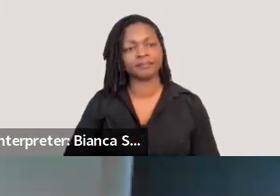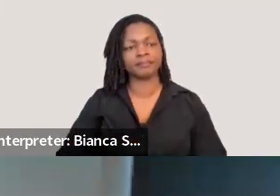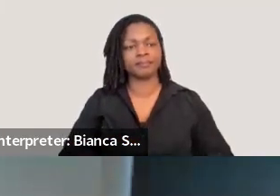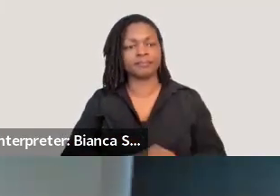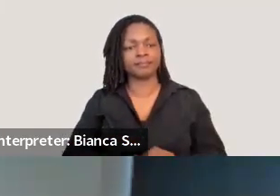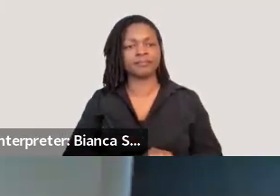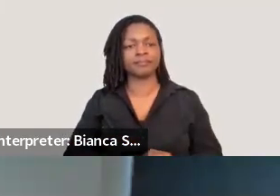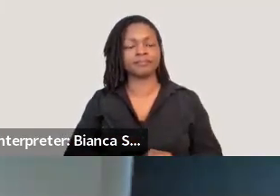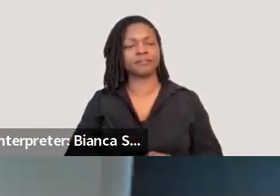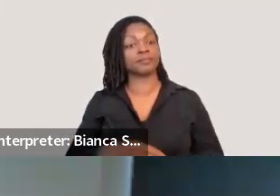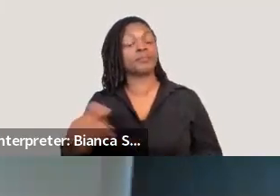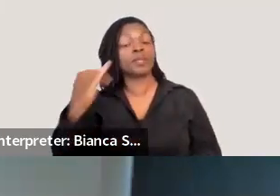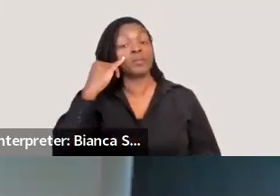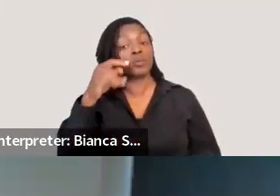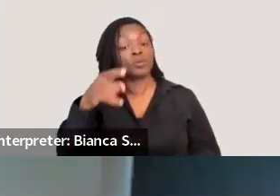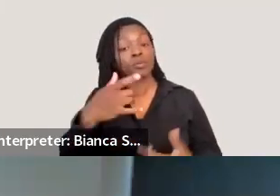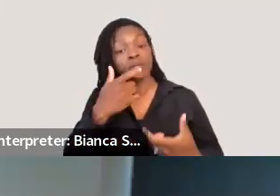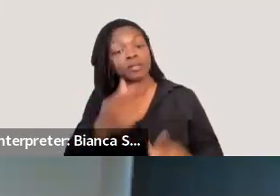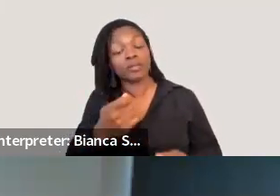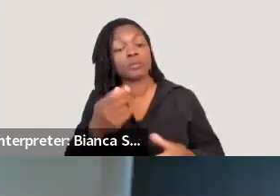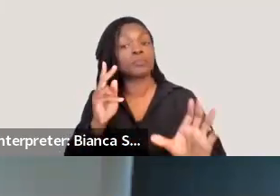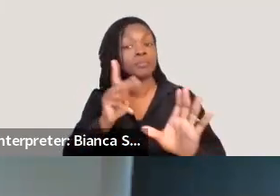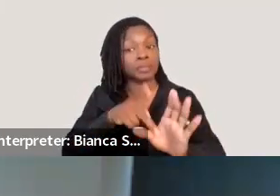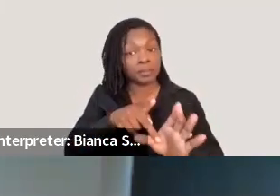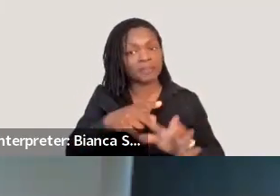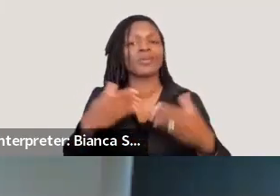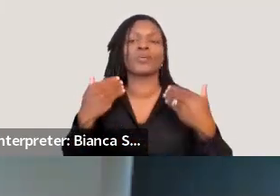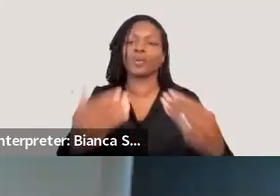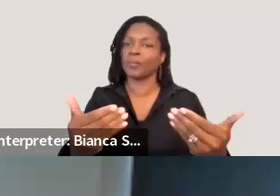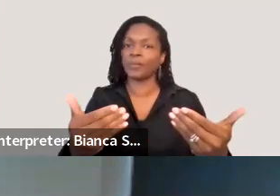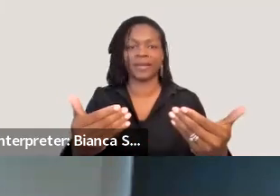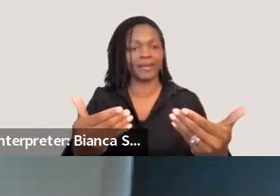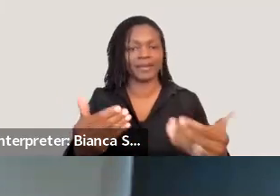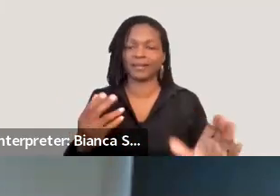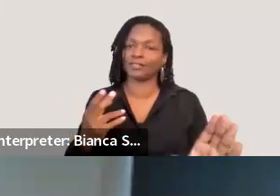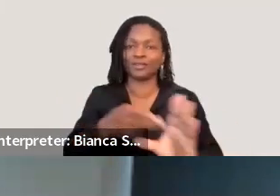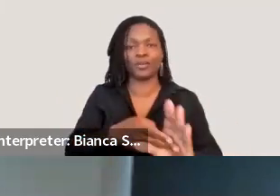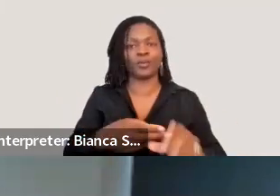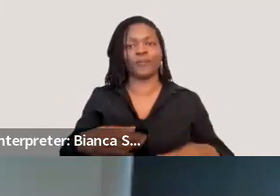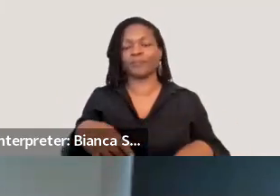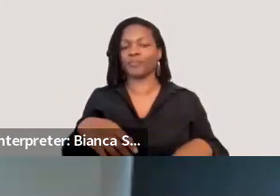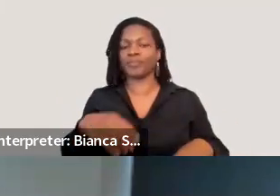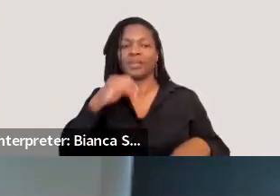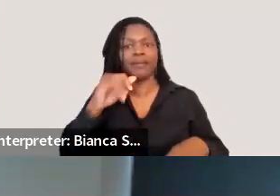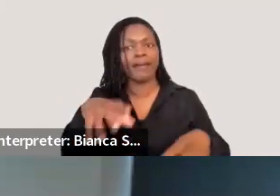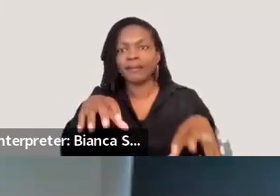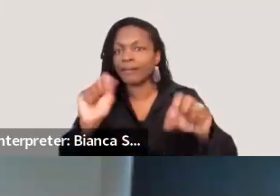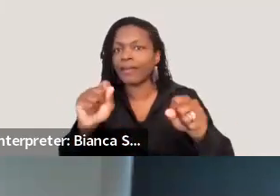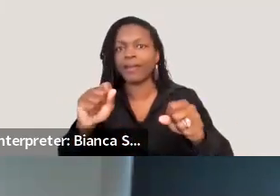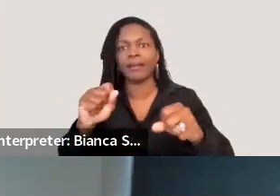If you're interested in participating in Please do so. It does not take a whole lot of your time or resources.